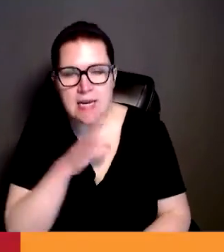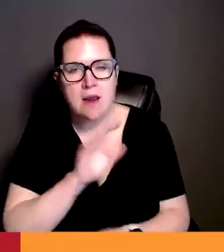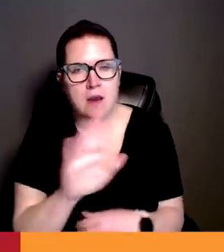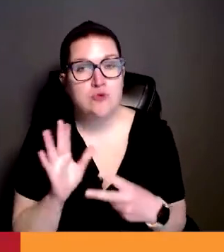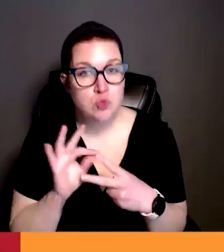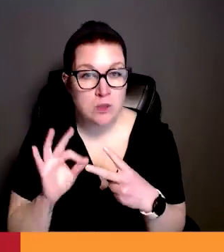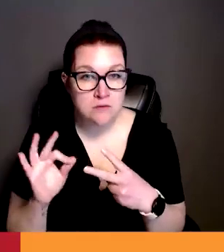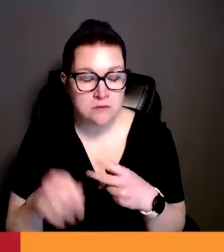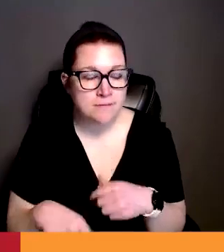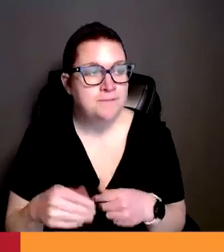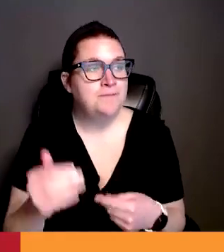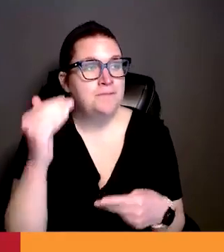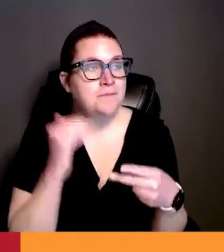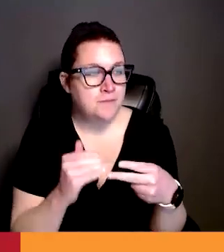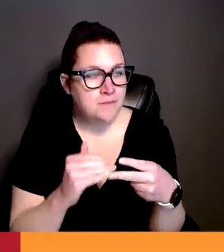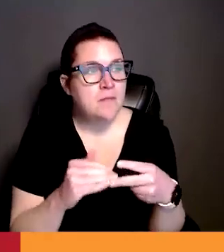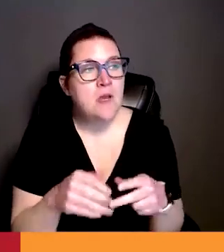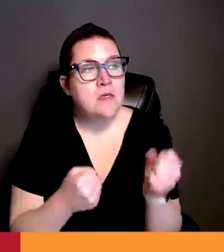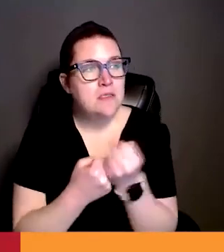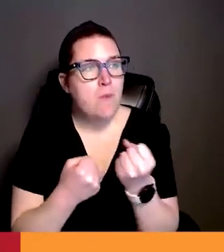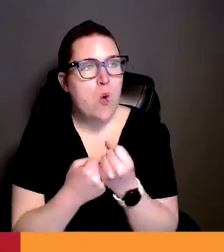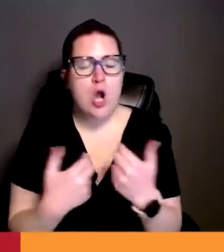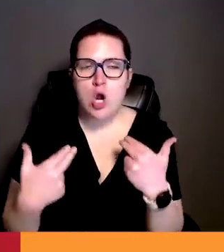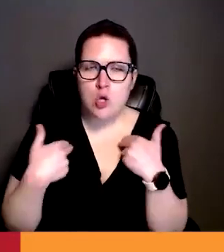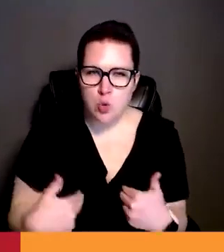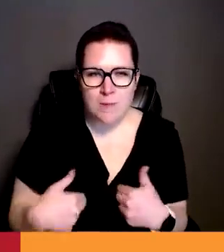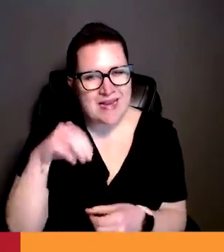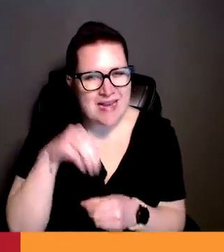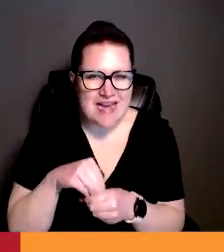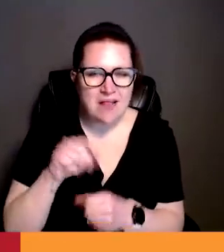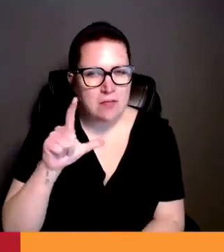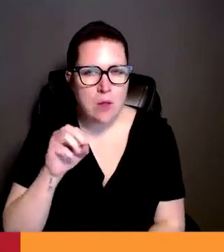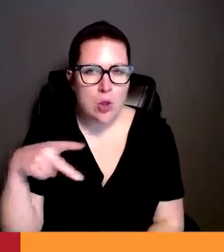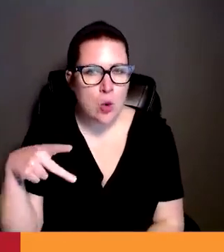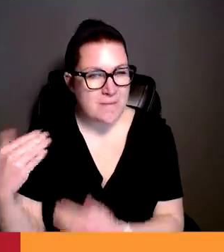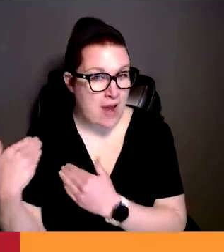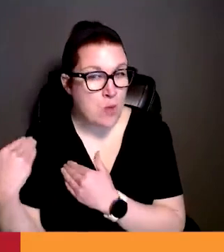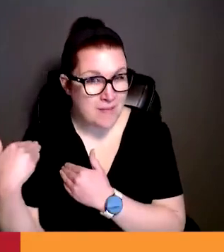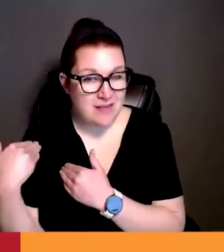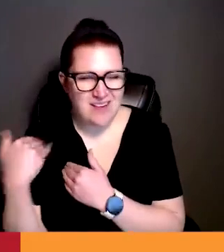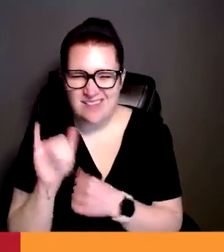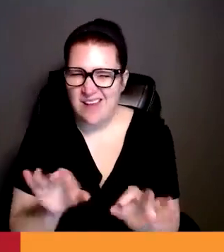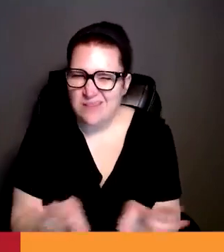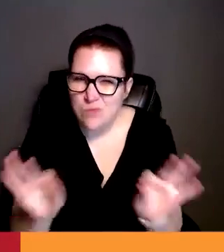Second, is support human-in-the-loop. accountability. Really important to make sure that we are